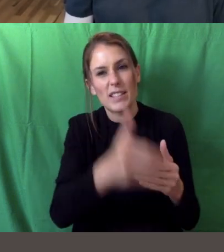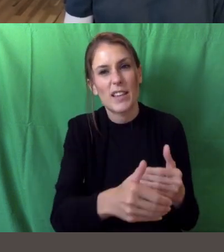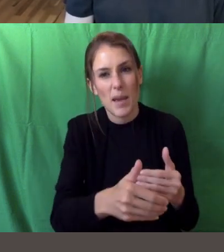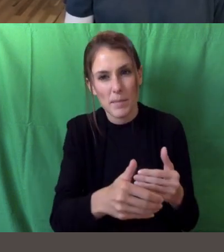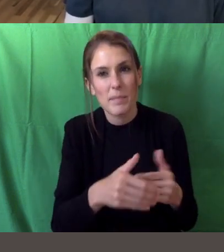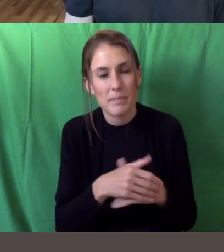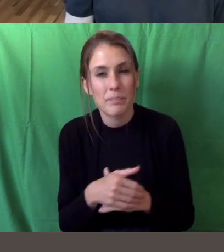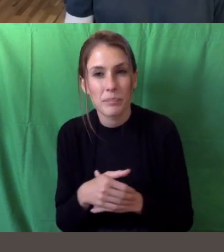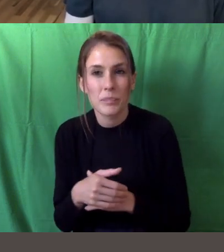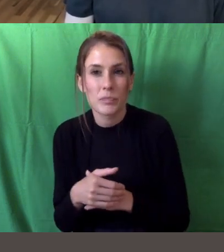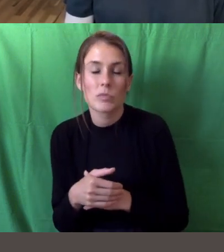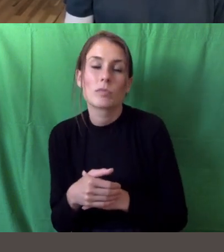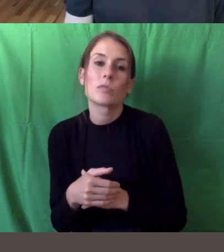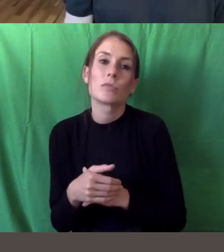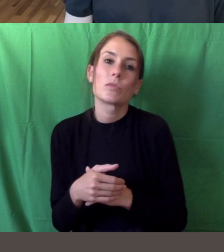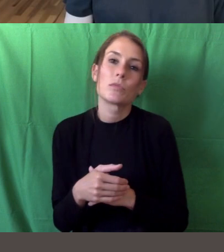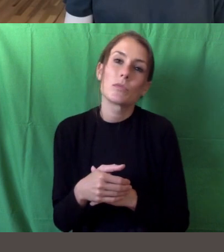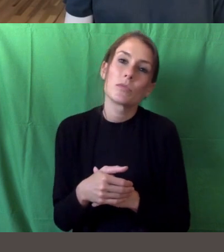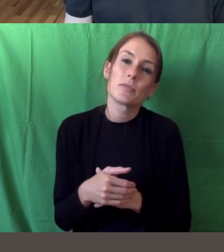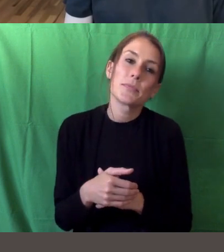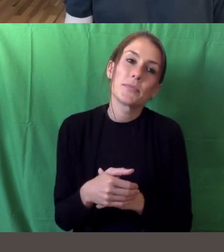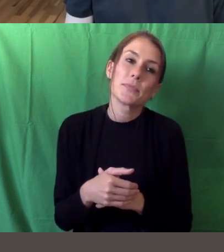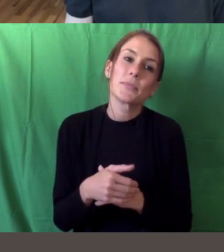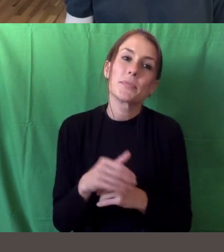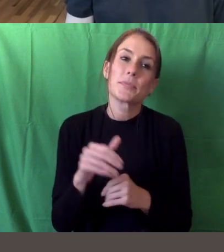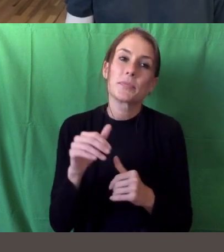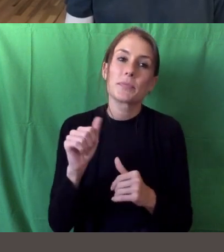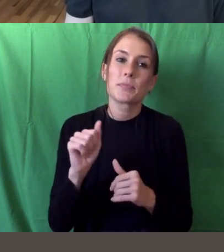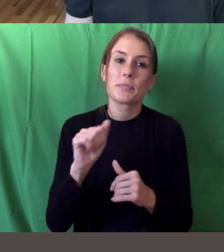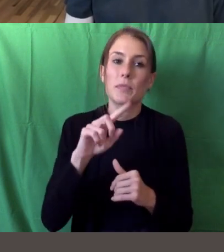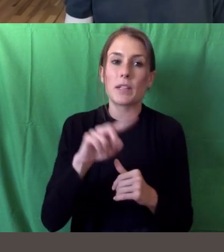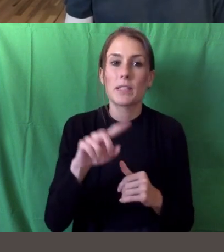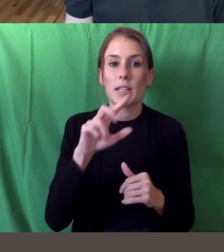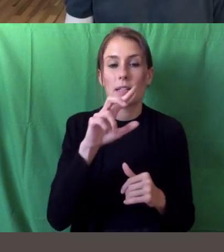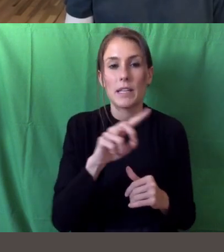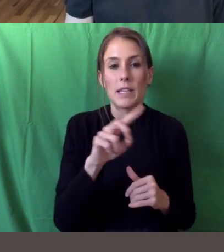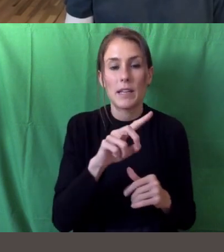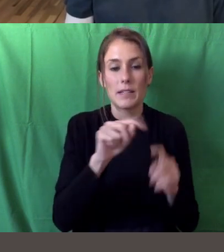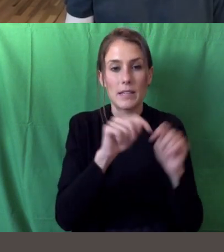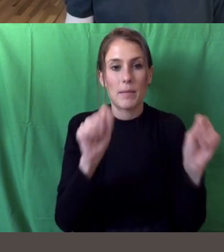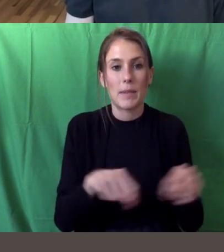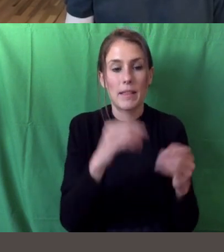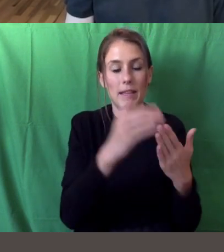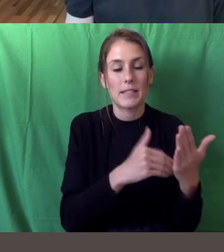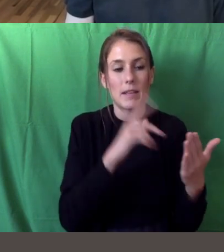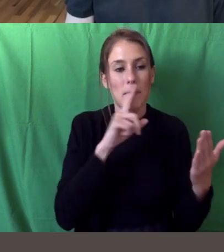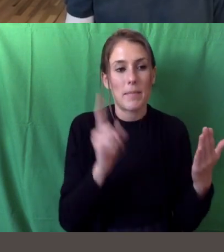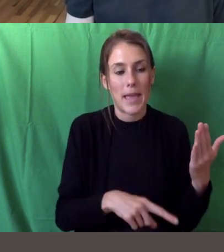process that I mentioned earlier. Via the azd template list command, or by visiting the azd templates topic on GitHub,